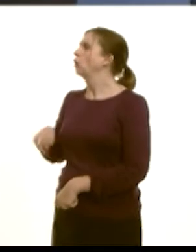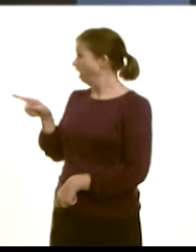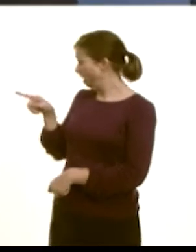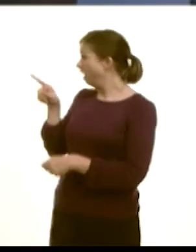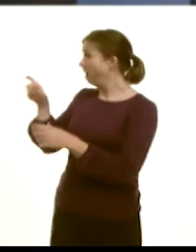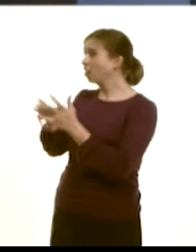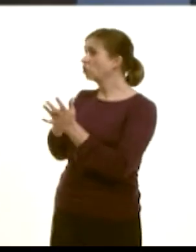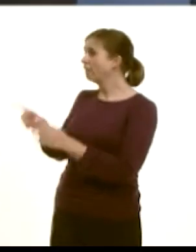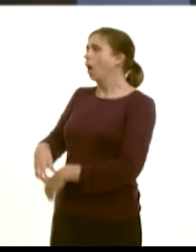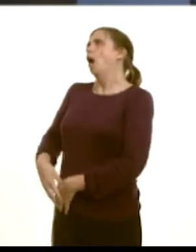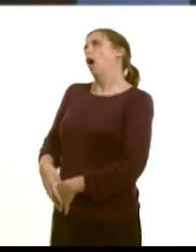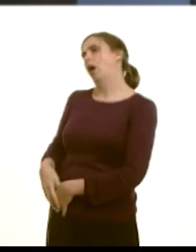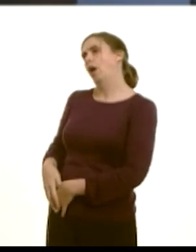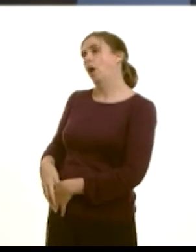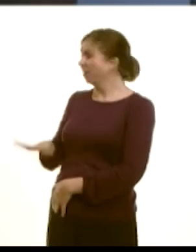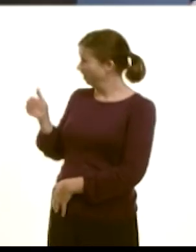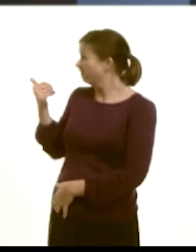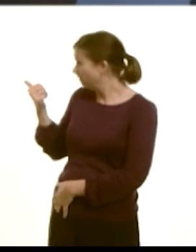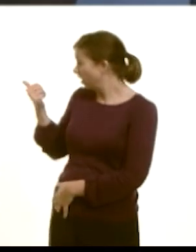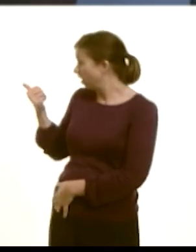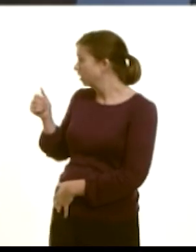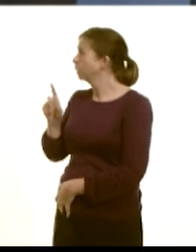He has no conception of the way in which this works for ordinary people on the ground.